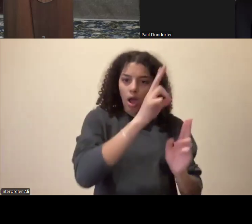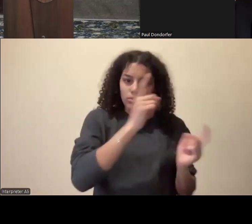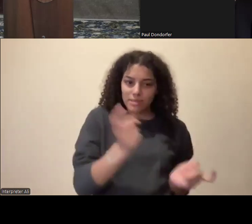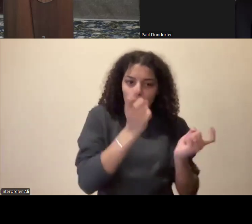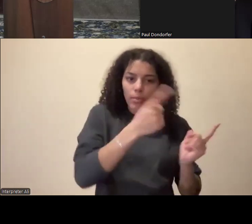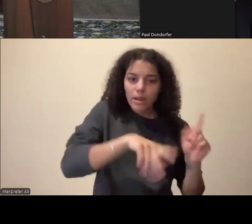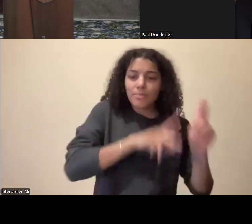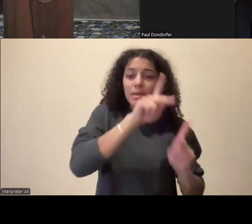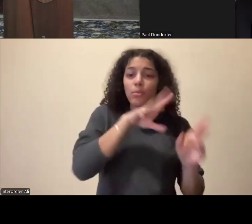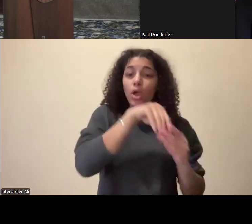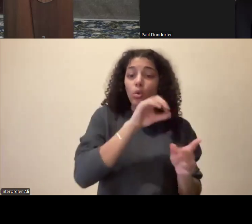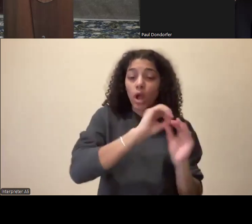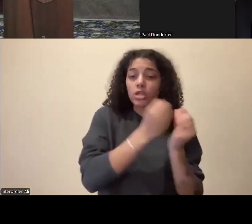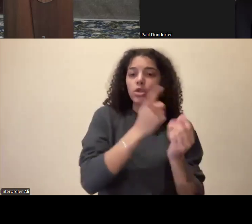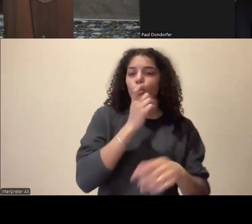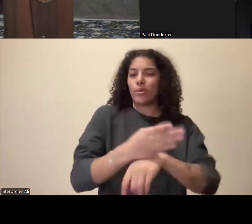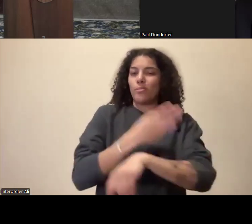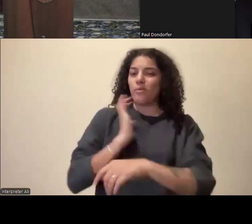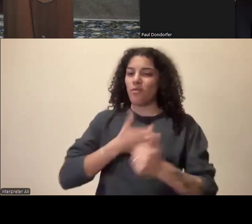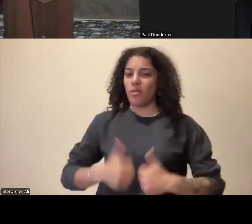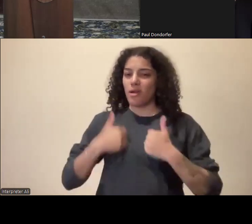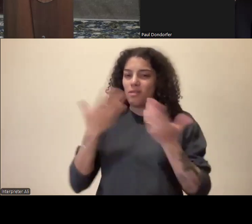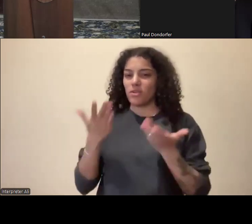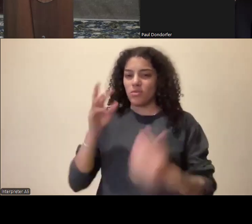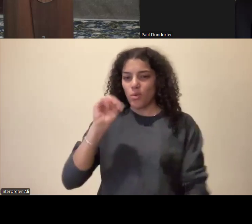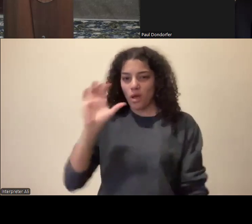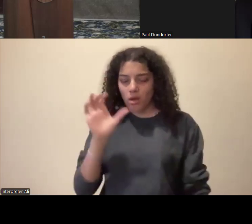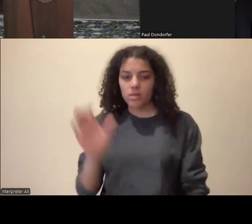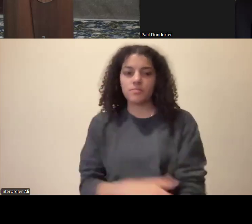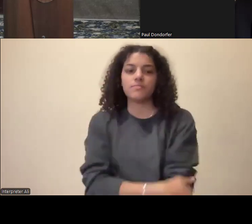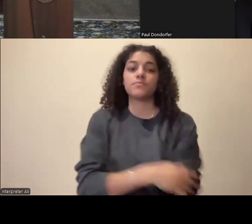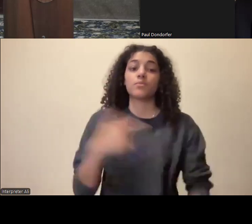County a better place to live And whereas attended to such concern the legislature is justly proud to